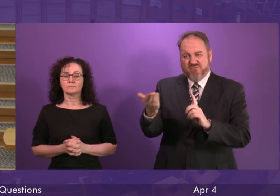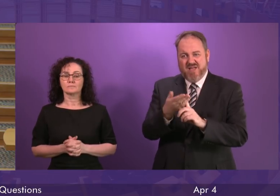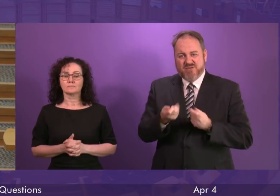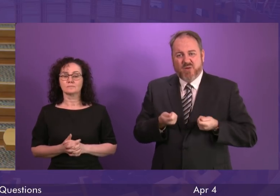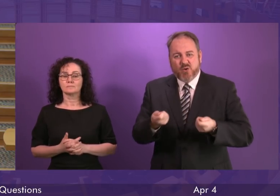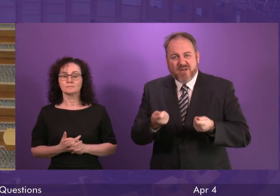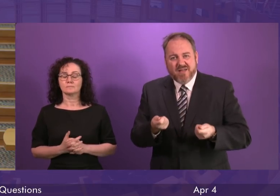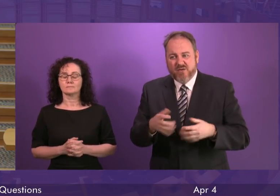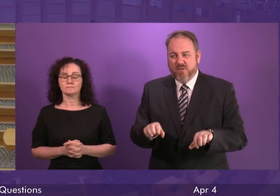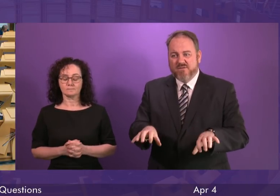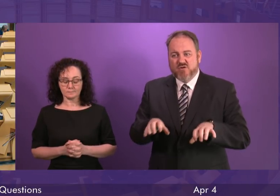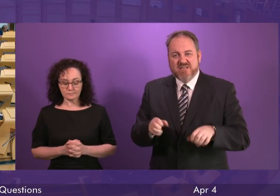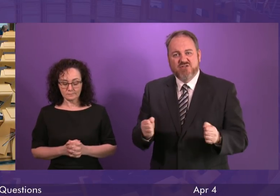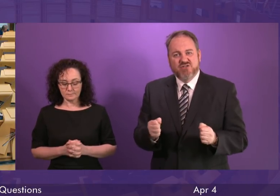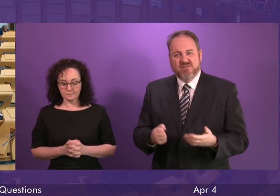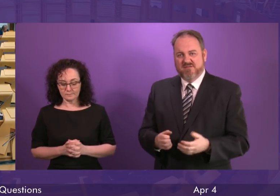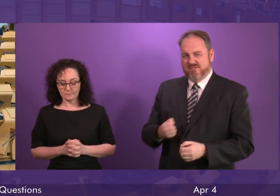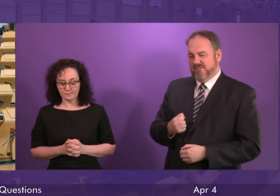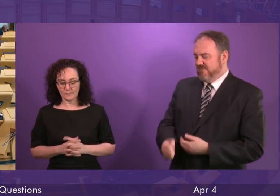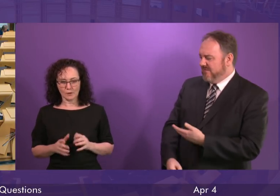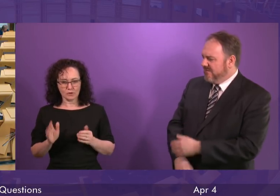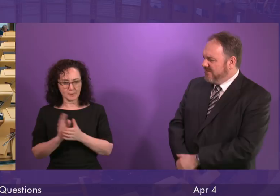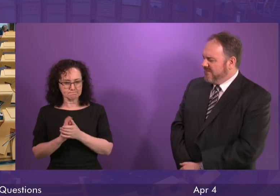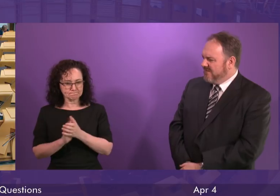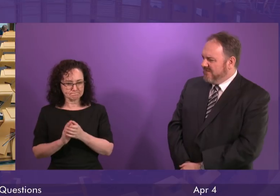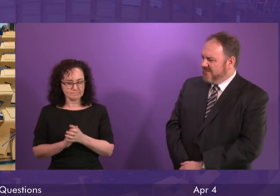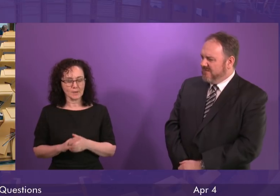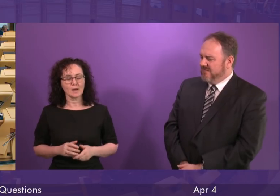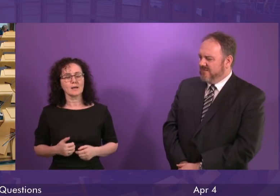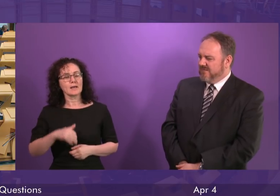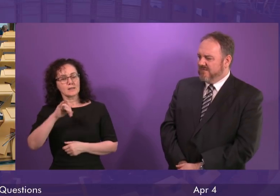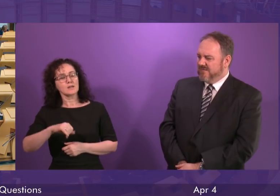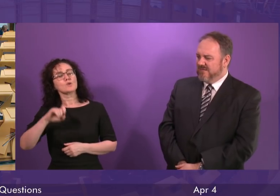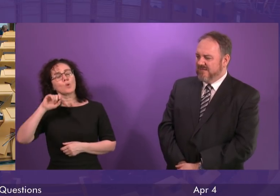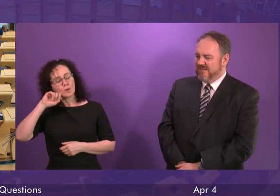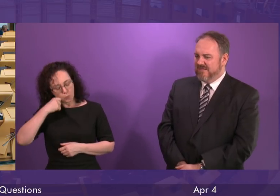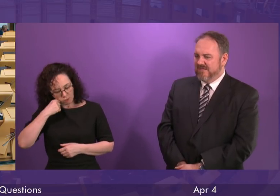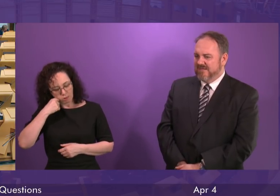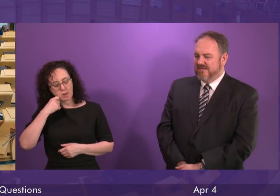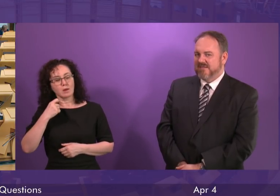The First Minister: Yes—we will consider all recommendations